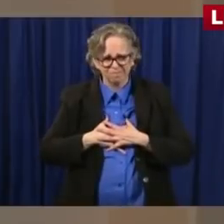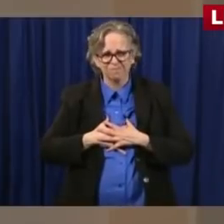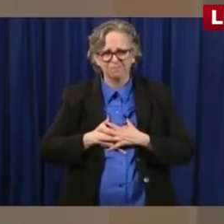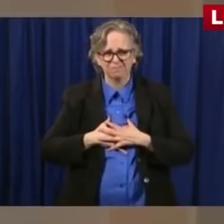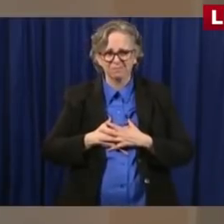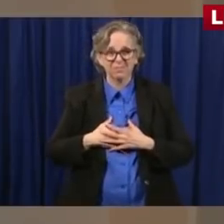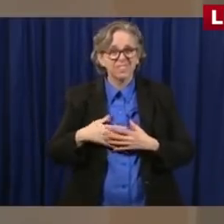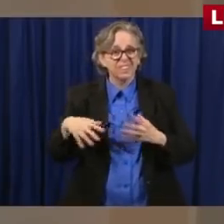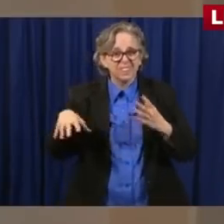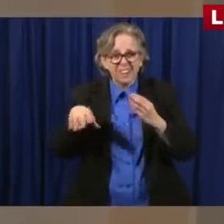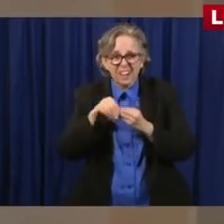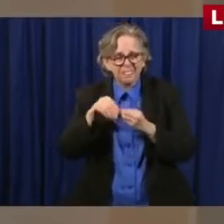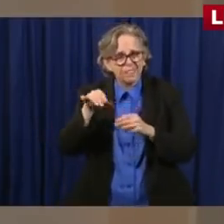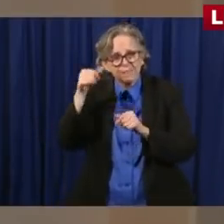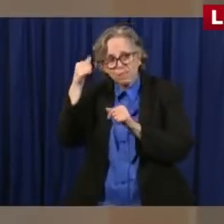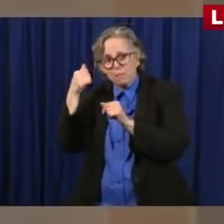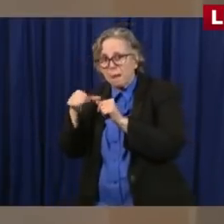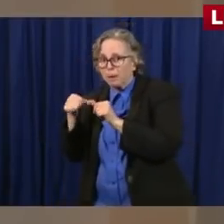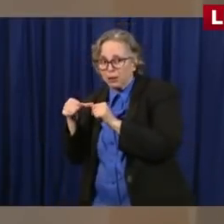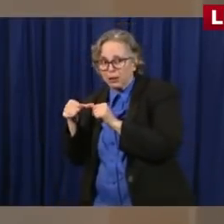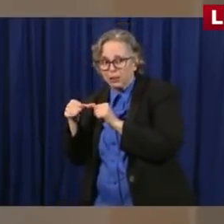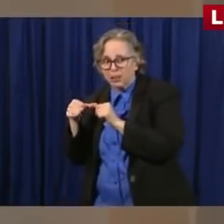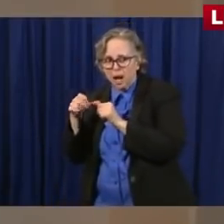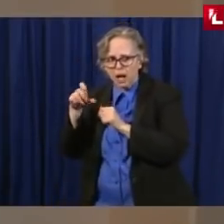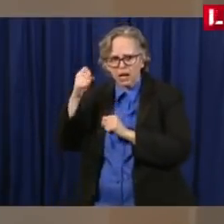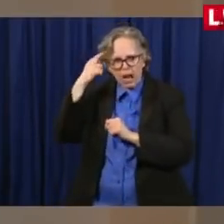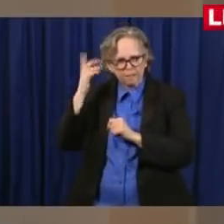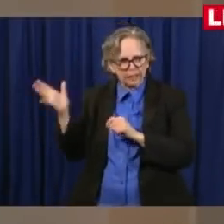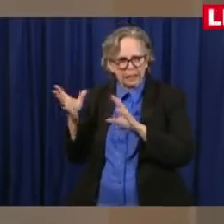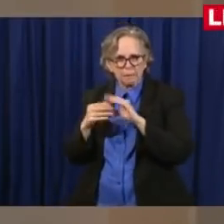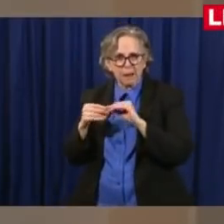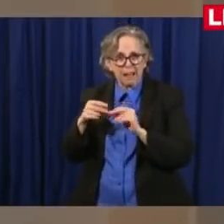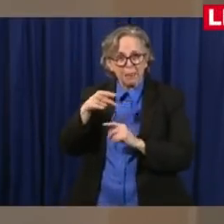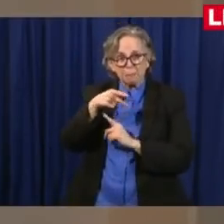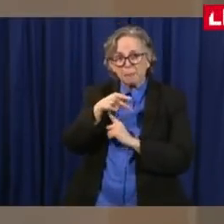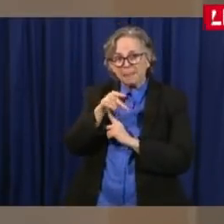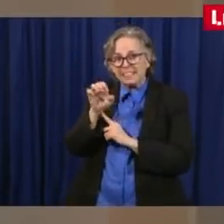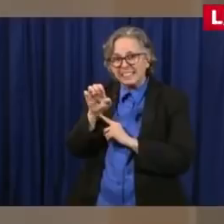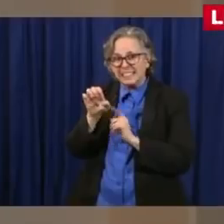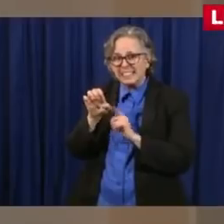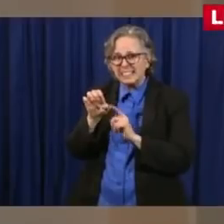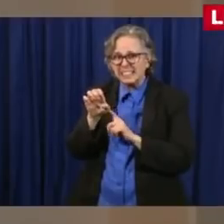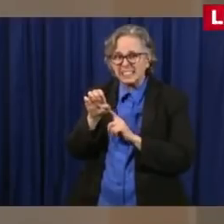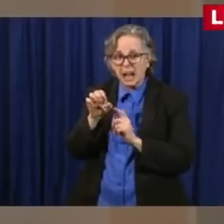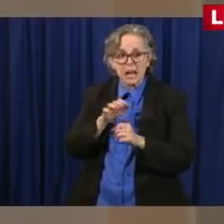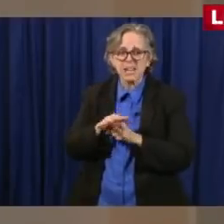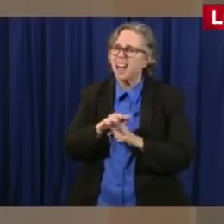THAT IS THE BAD NEWS -- THAT IHA TO BE WON.